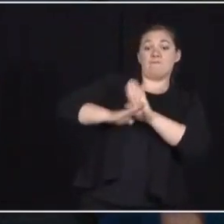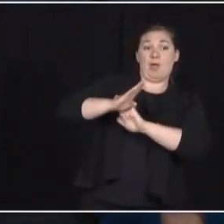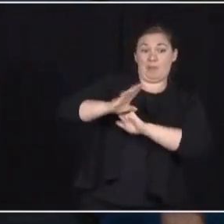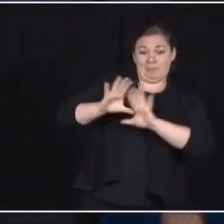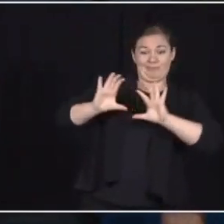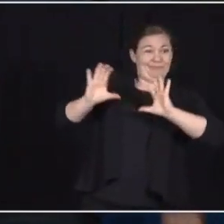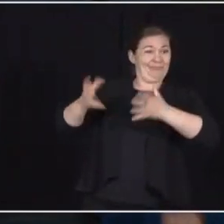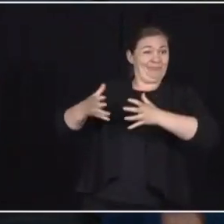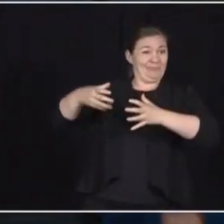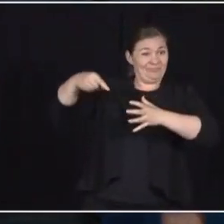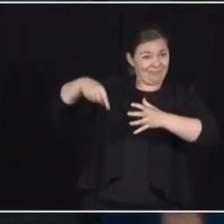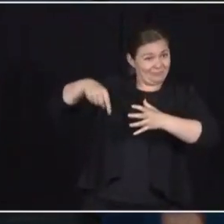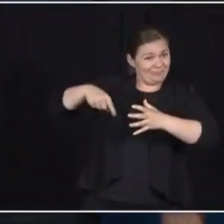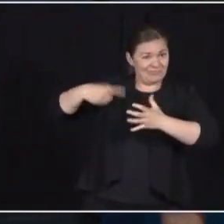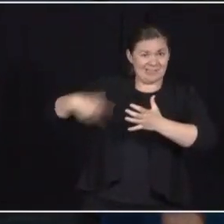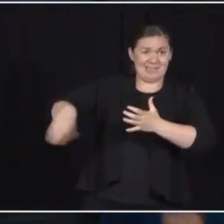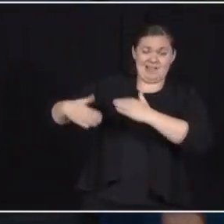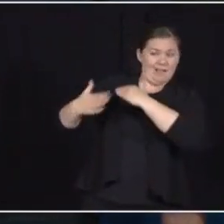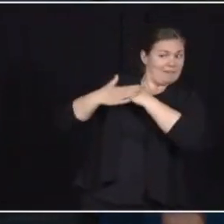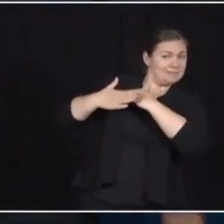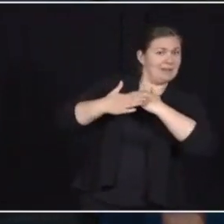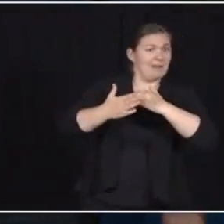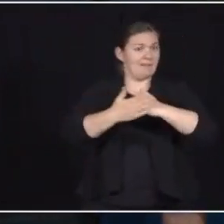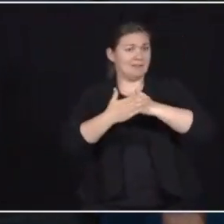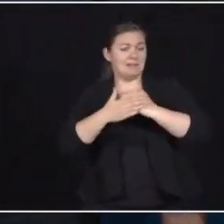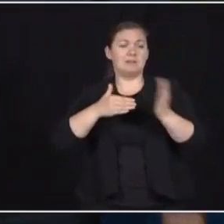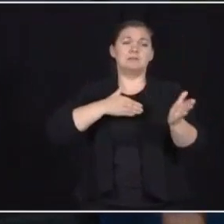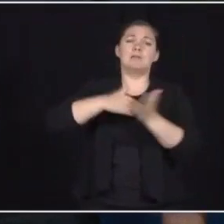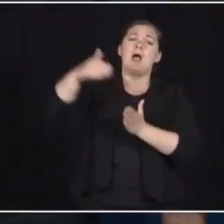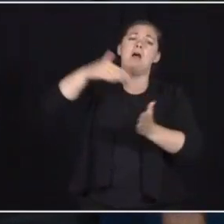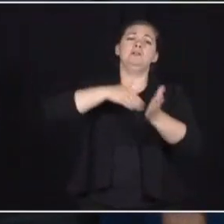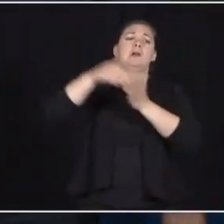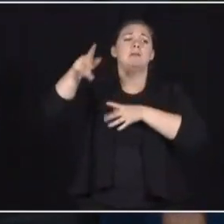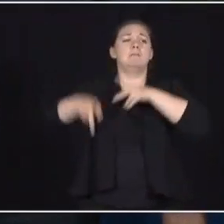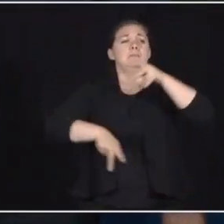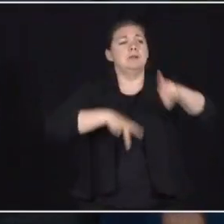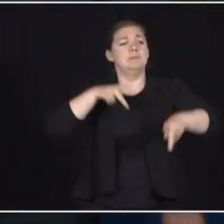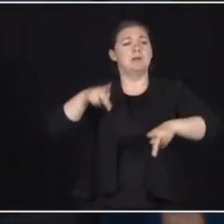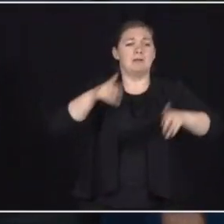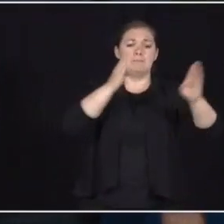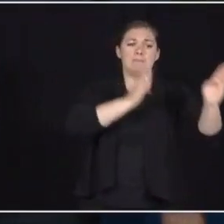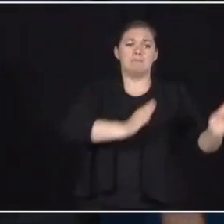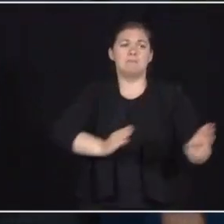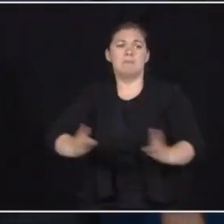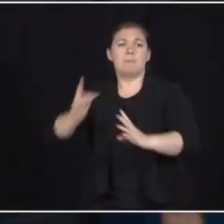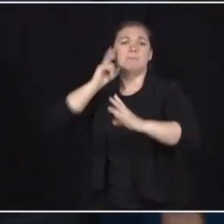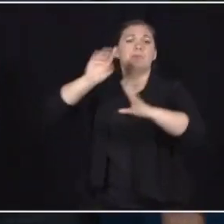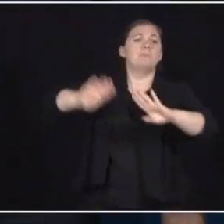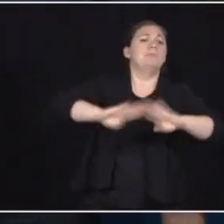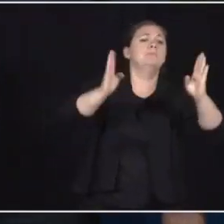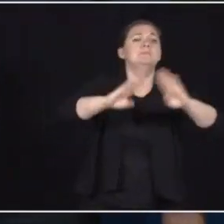now. But, there is also been a great deal of work done and the jobs that the recovery committee has